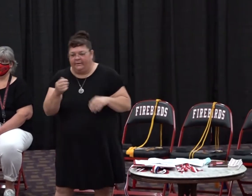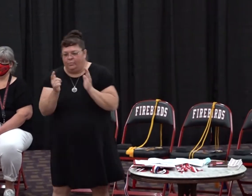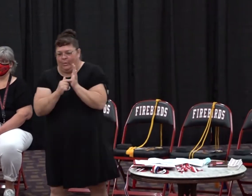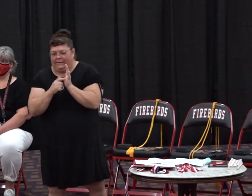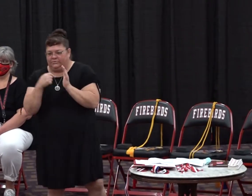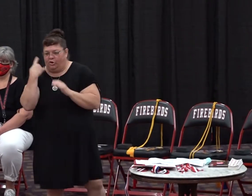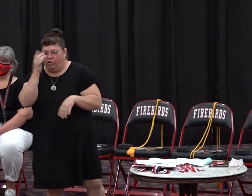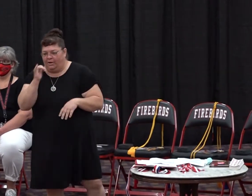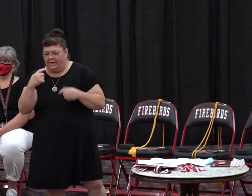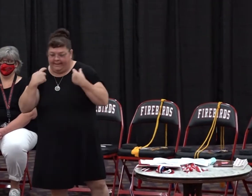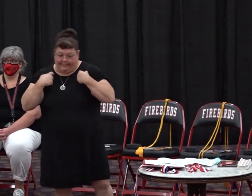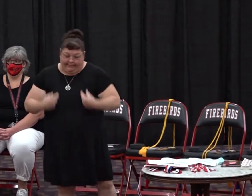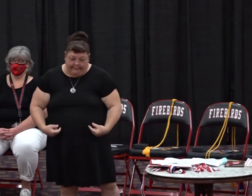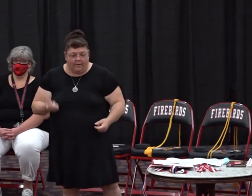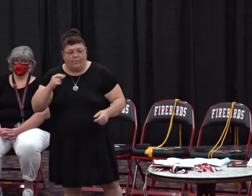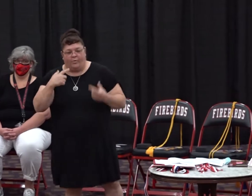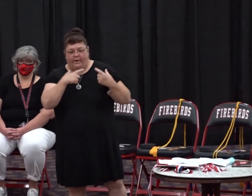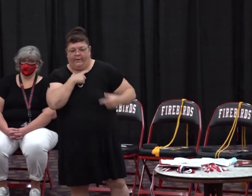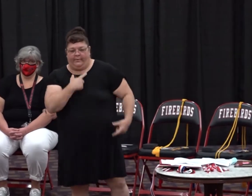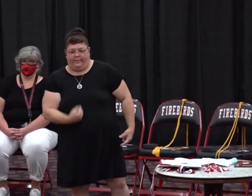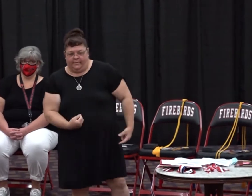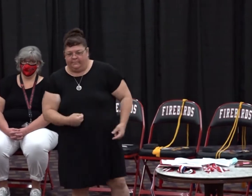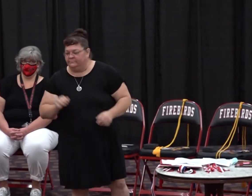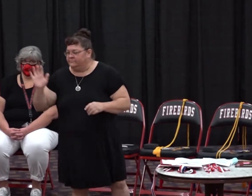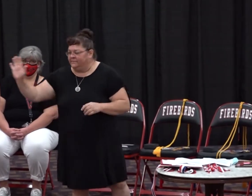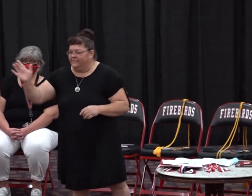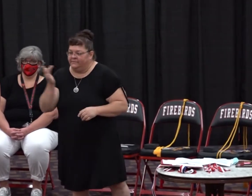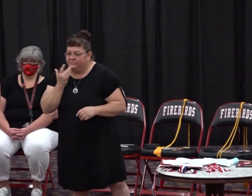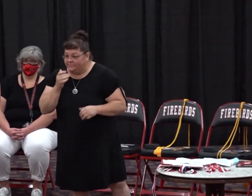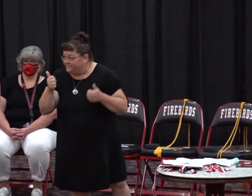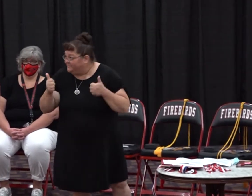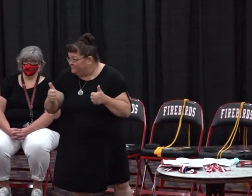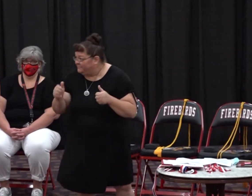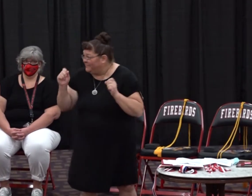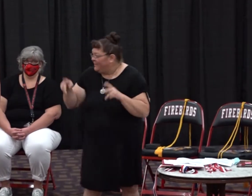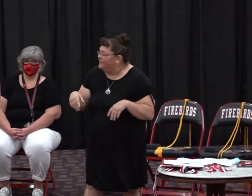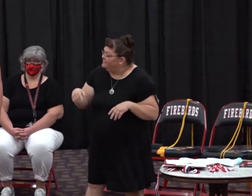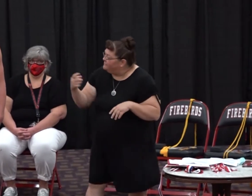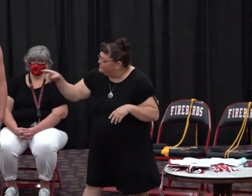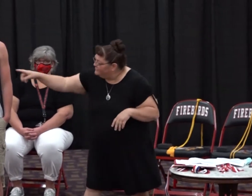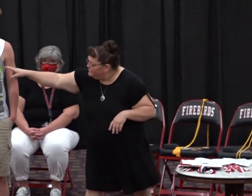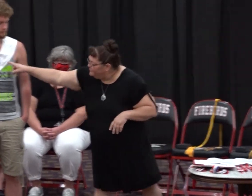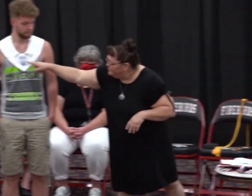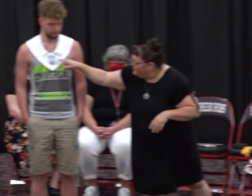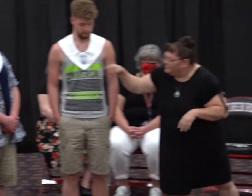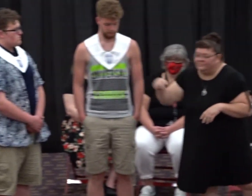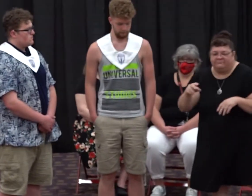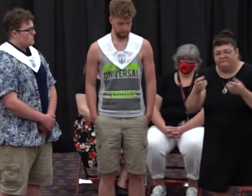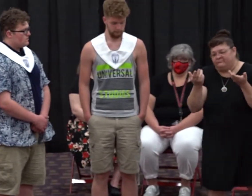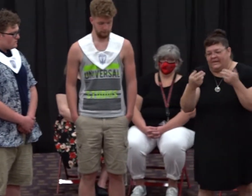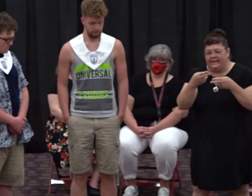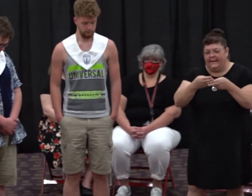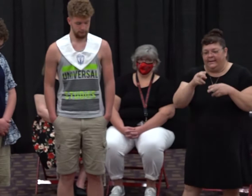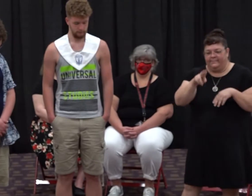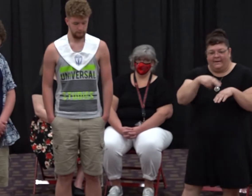Which color, and what they wanted it to look like, the style. So, ok?